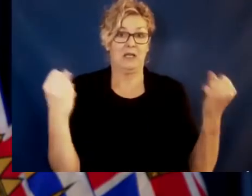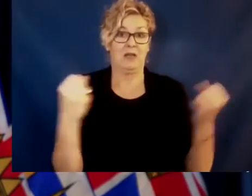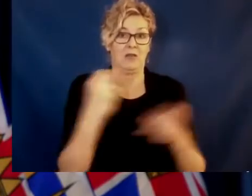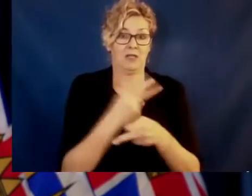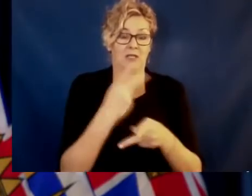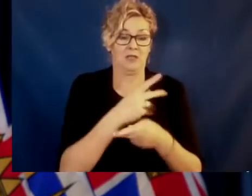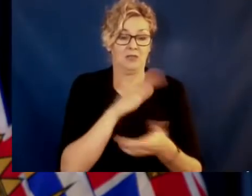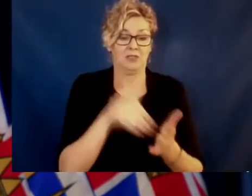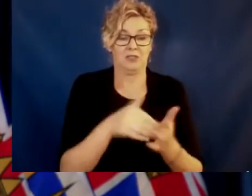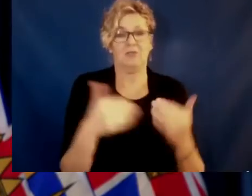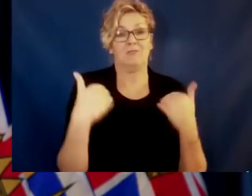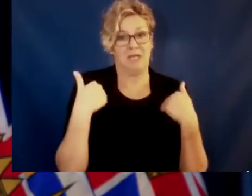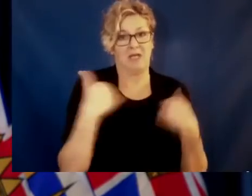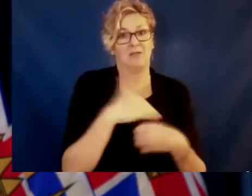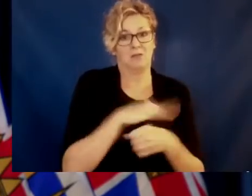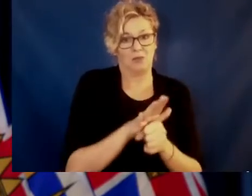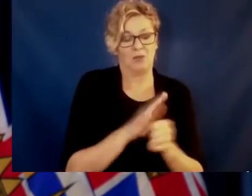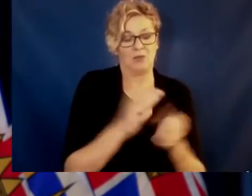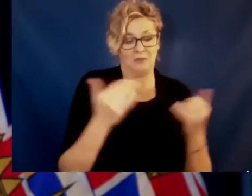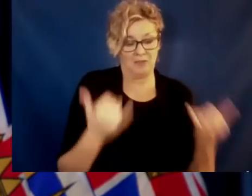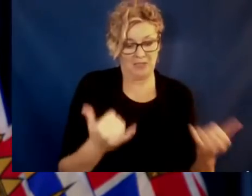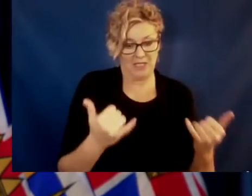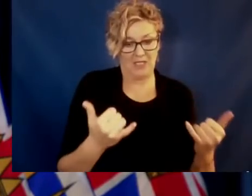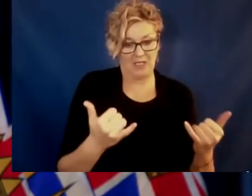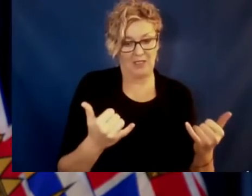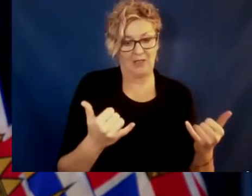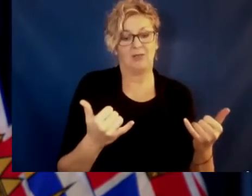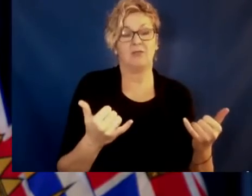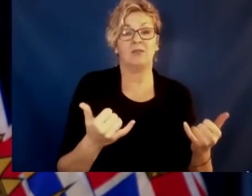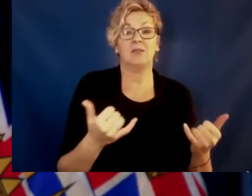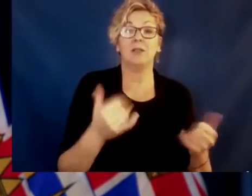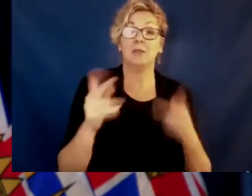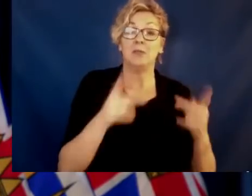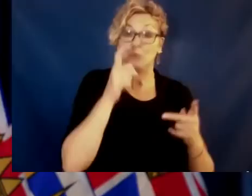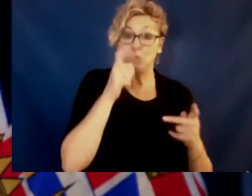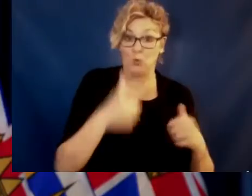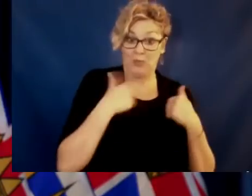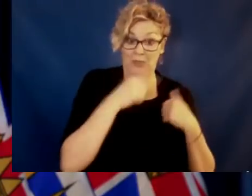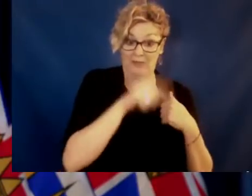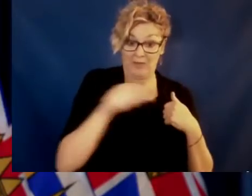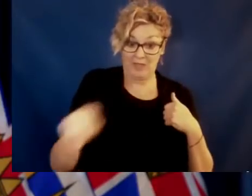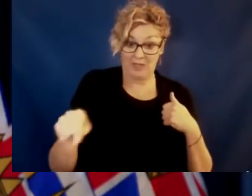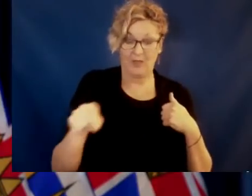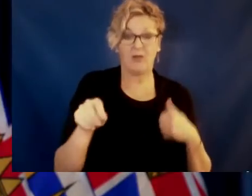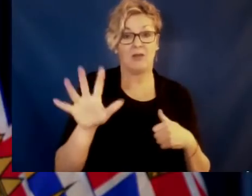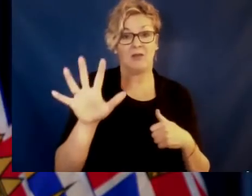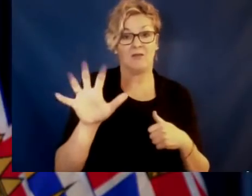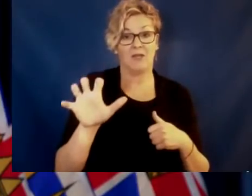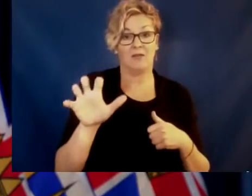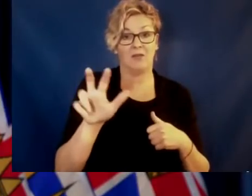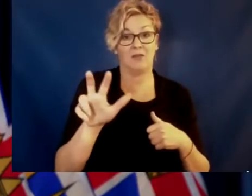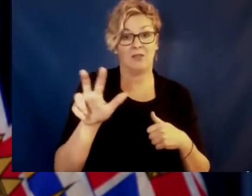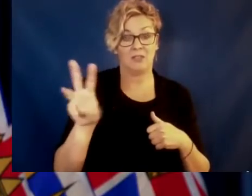to ensure workers are safe in that facility. And please, of course, continue to check the health